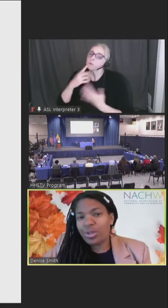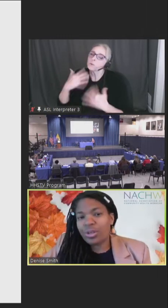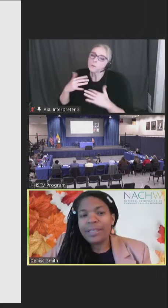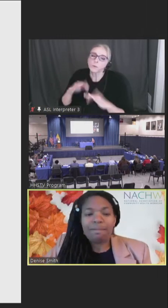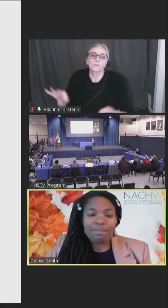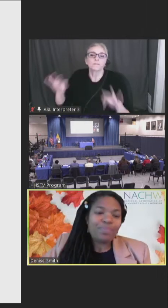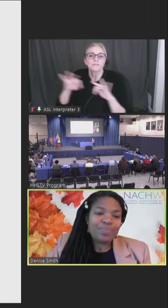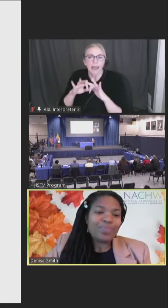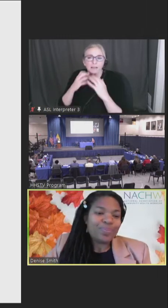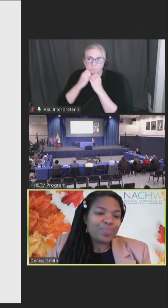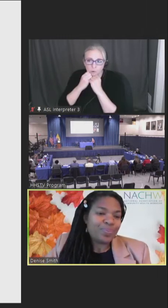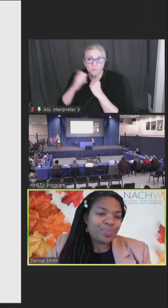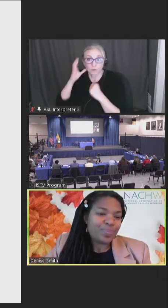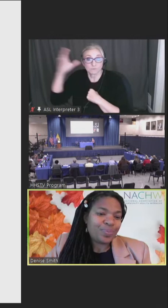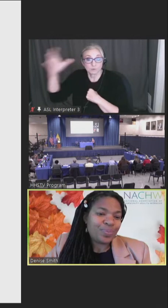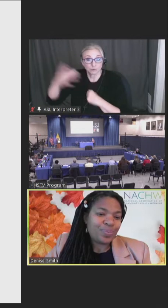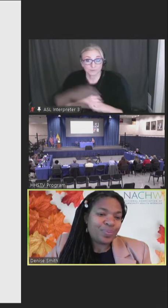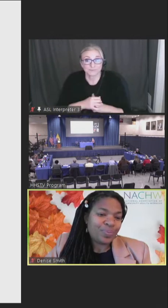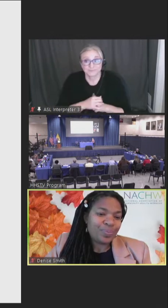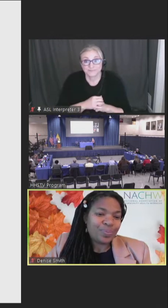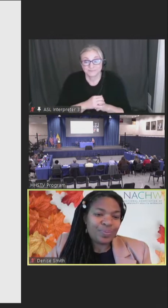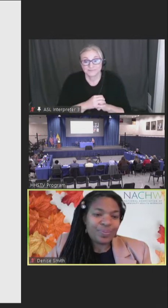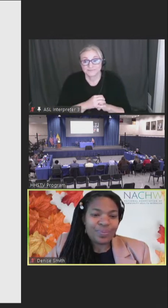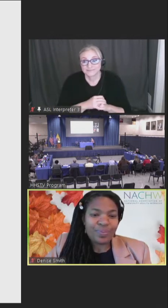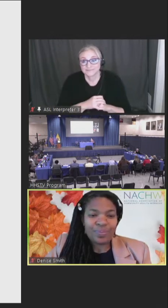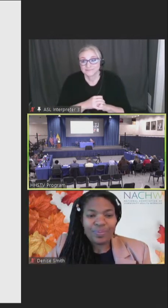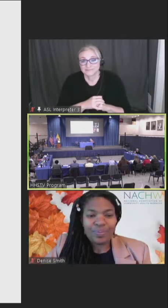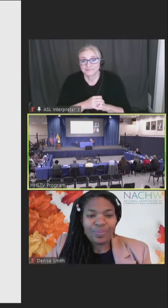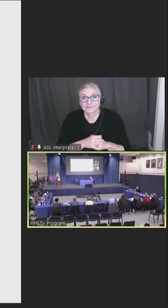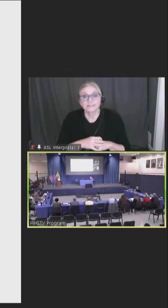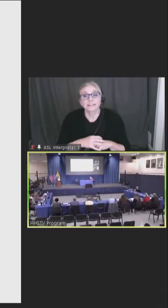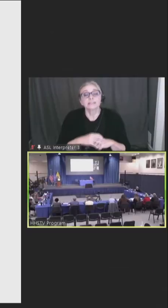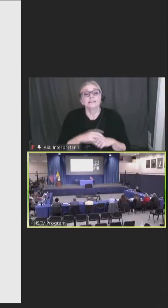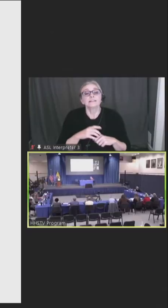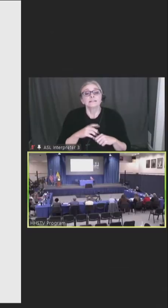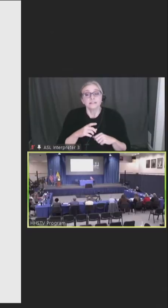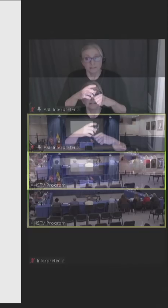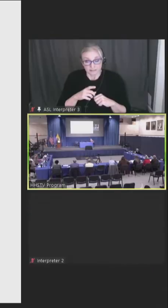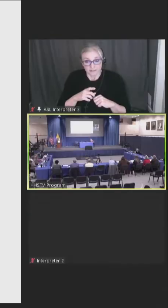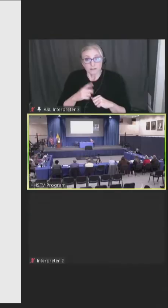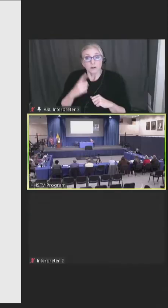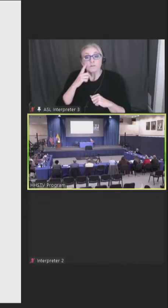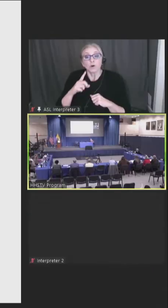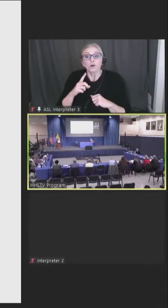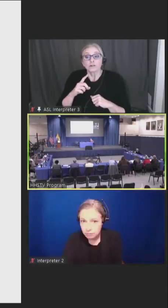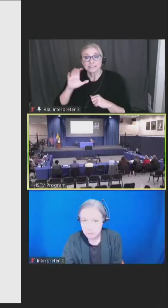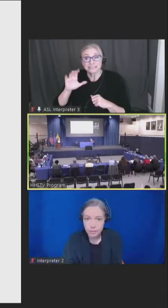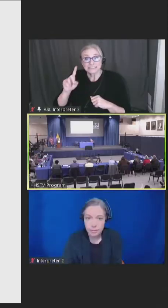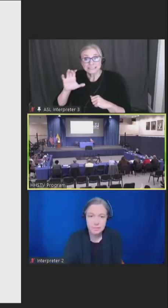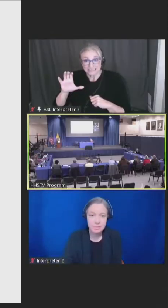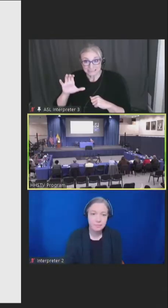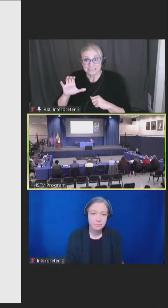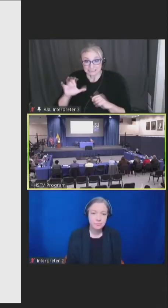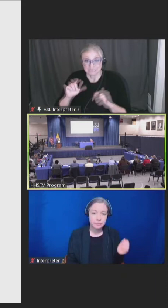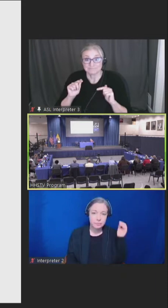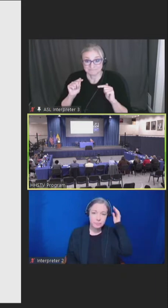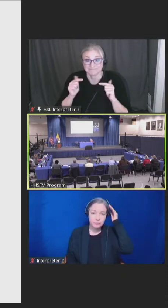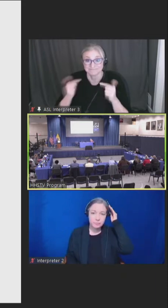Rachael Casey: And I will speak for the CDC Foundation. And to your question